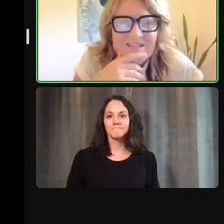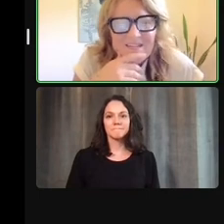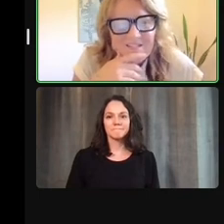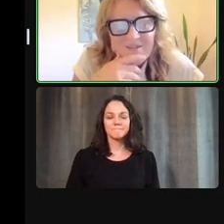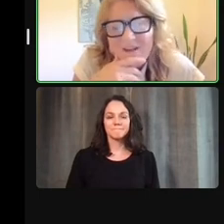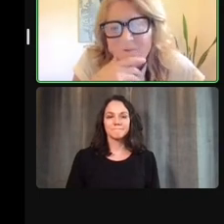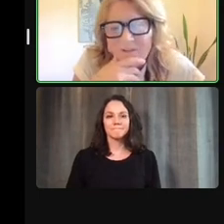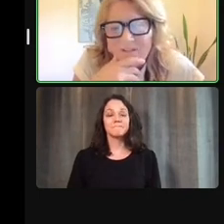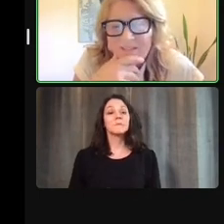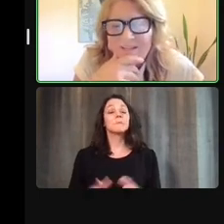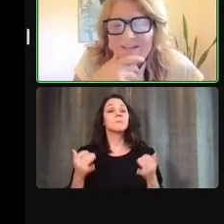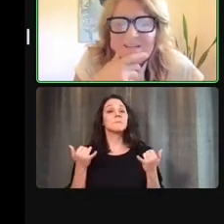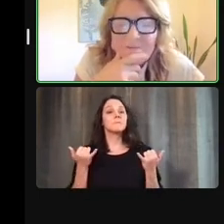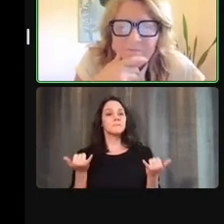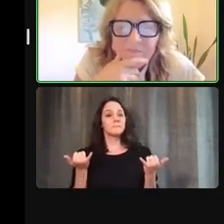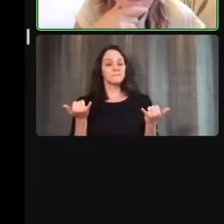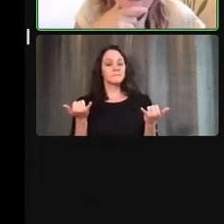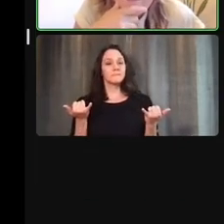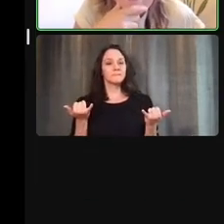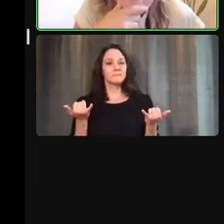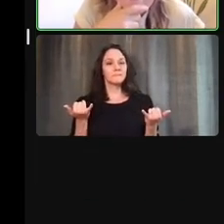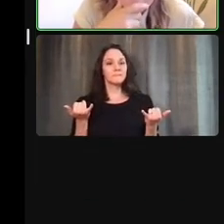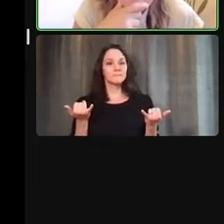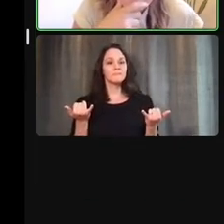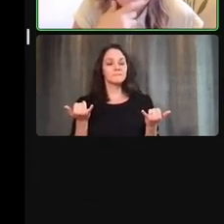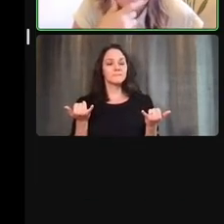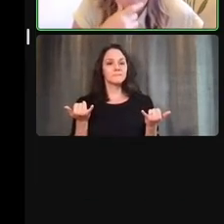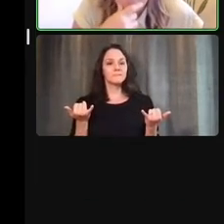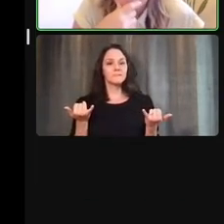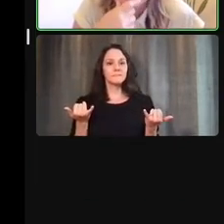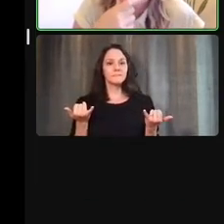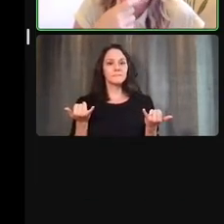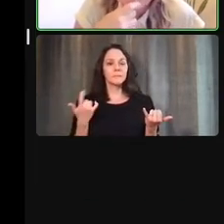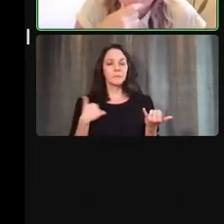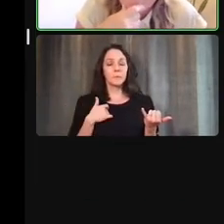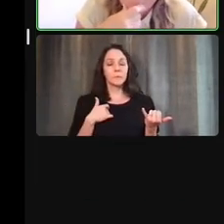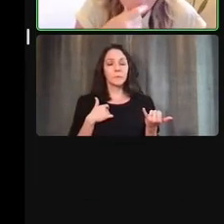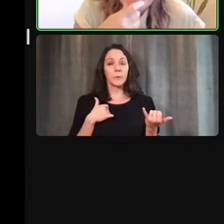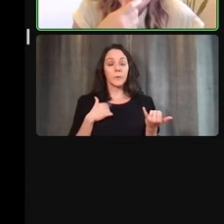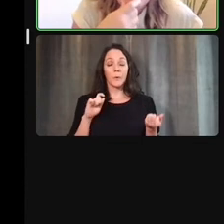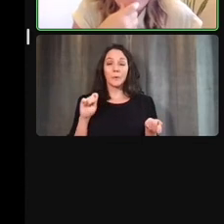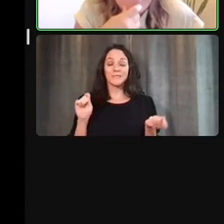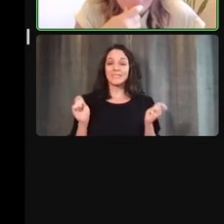Okay, so now we're going to see saw a little bit emotionally,